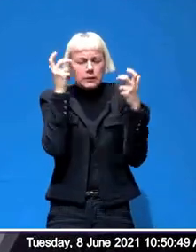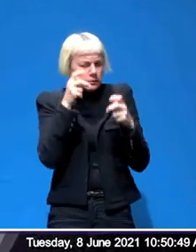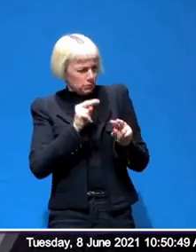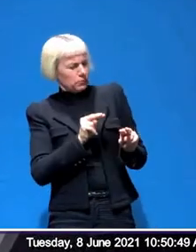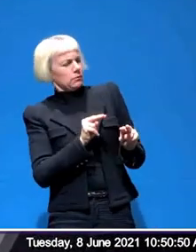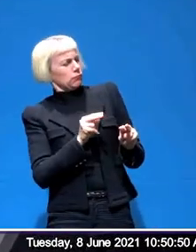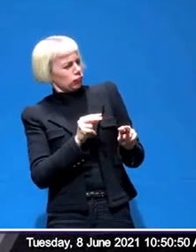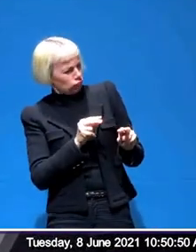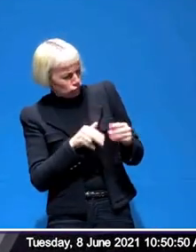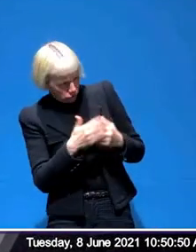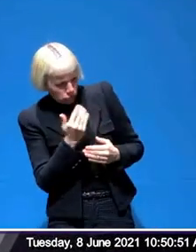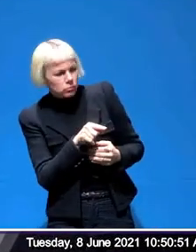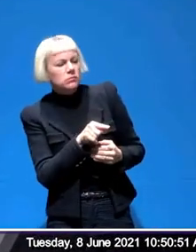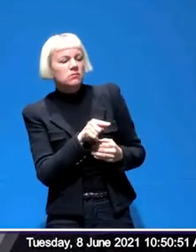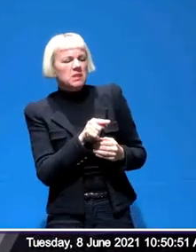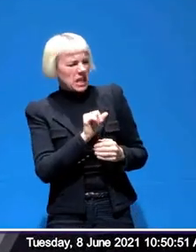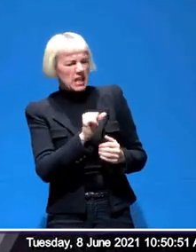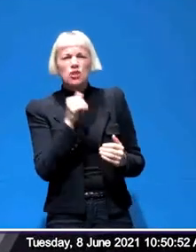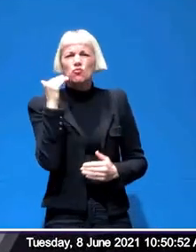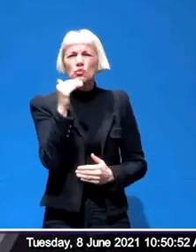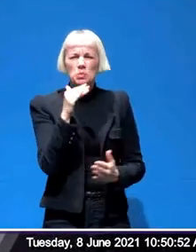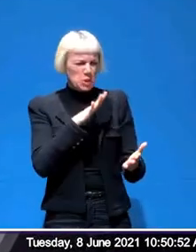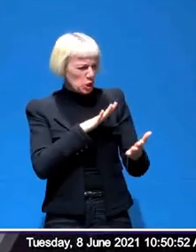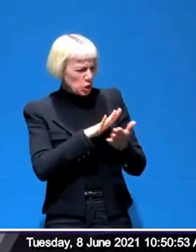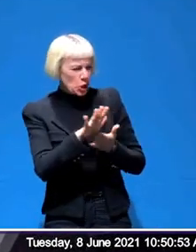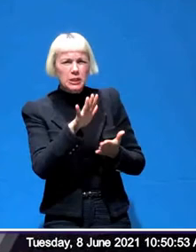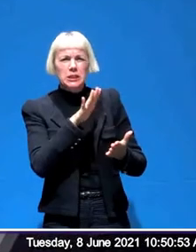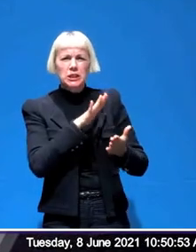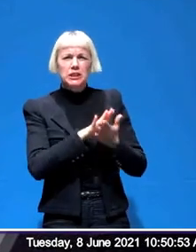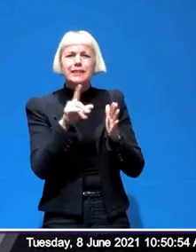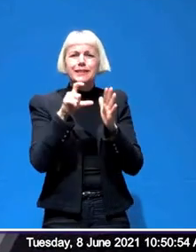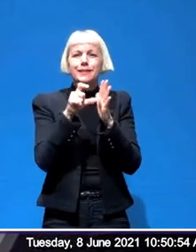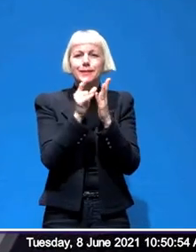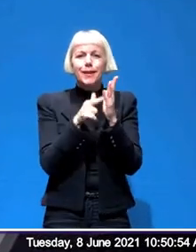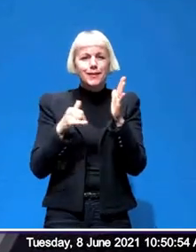In his room the dust was very thick, the floors and walls were very dirty,